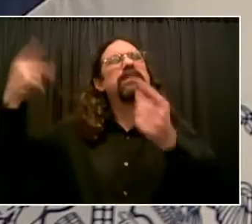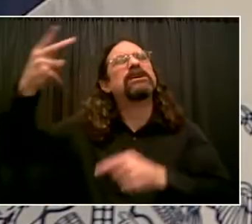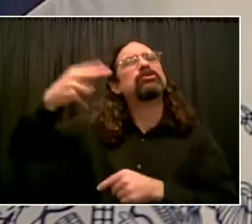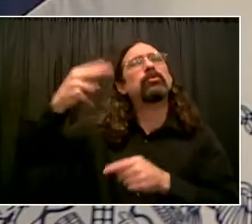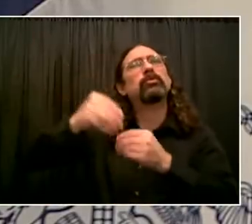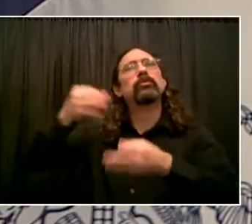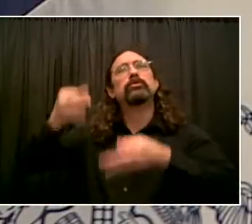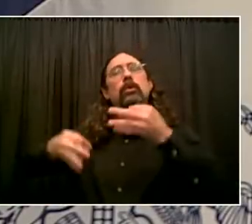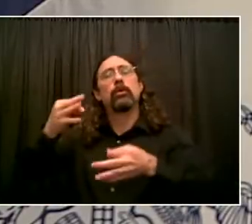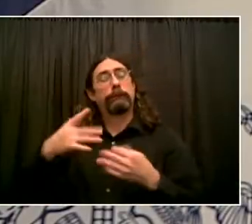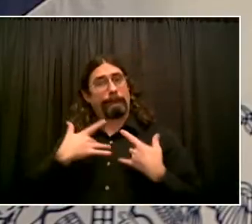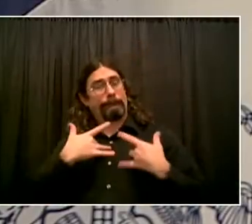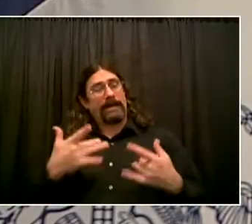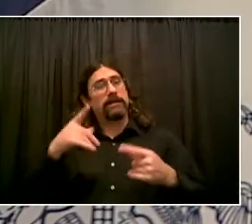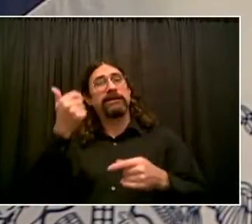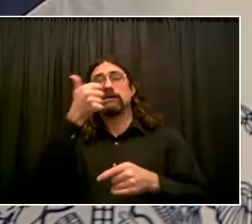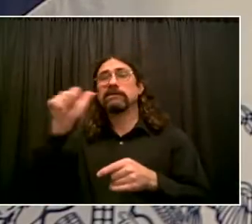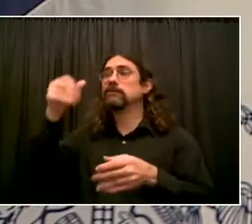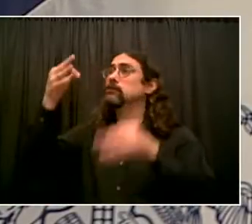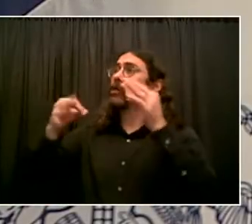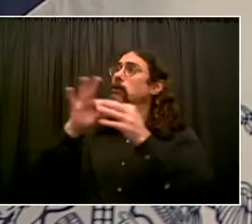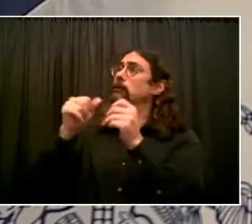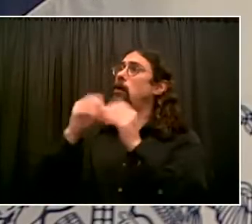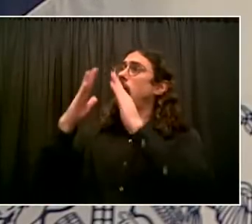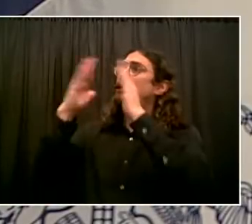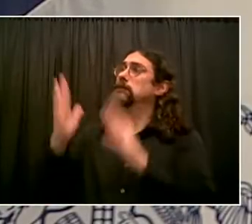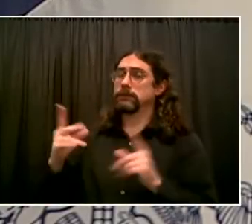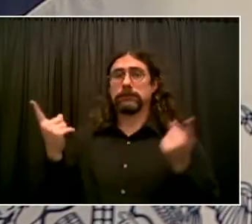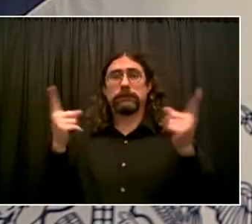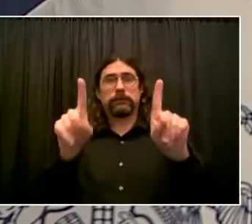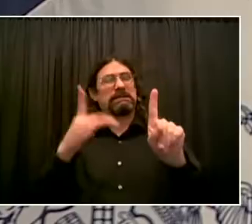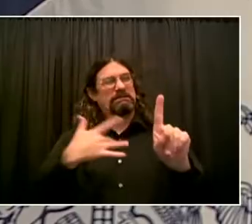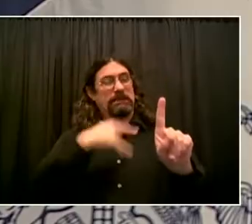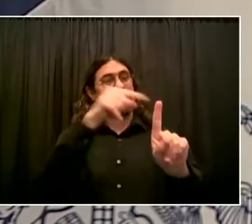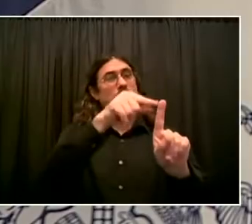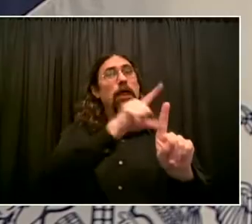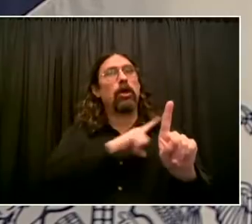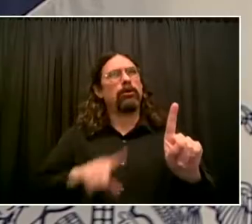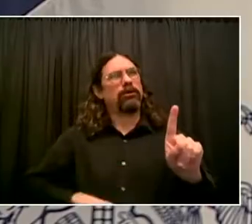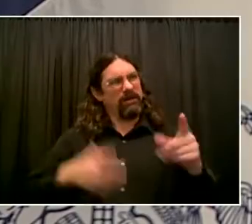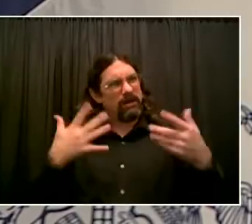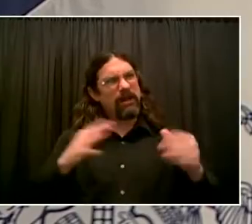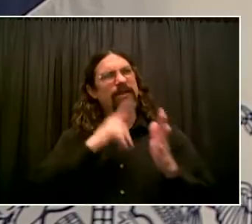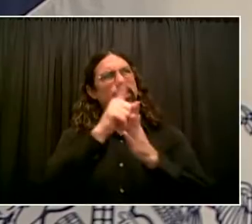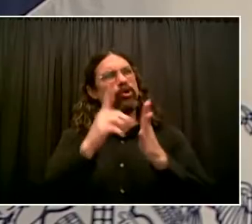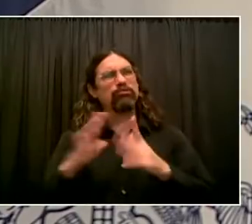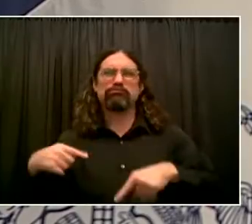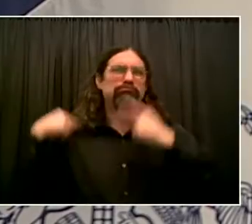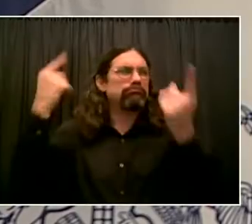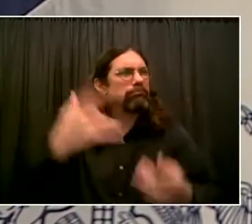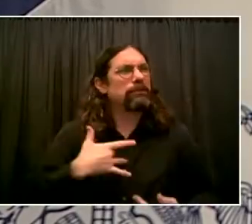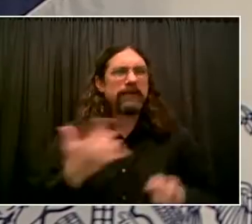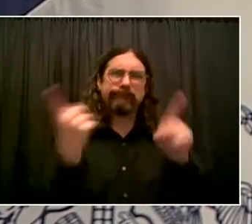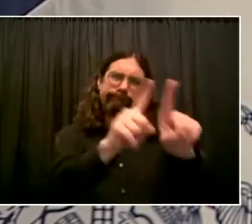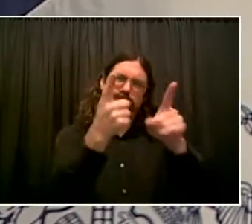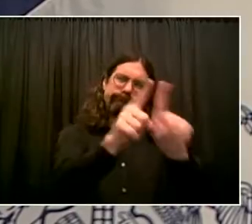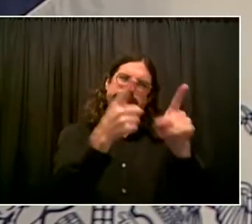REPRESENTATION AND TENANTS DID